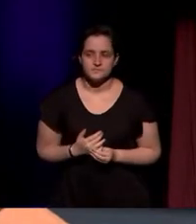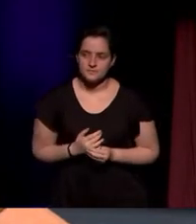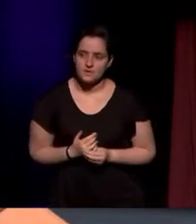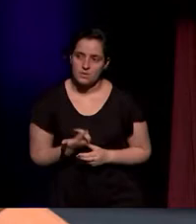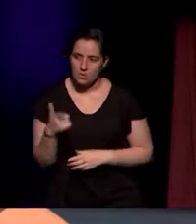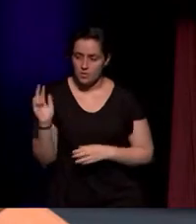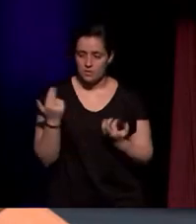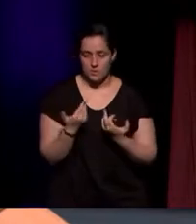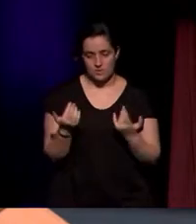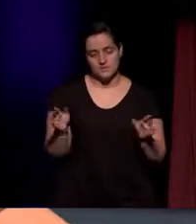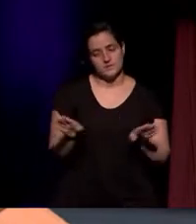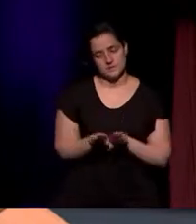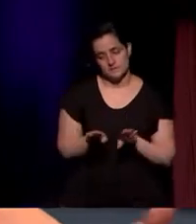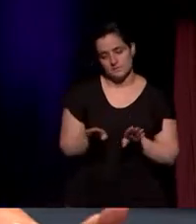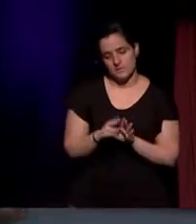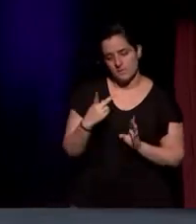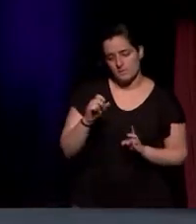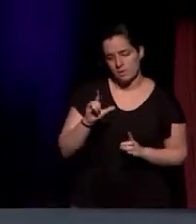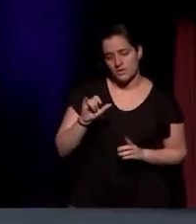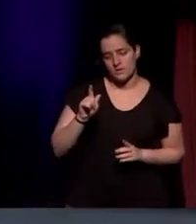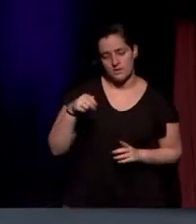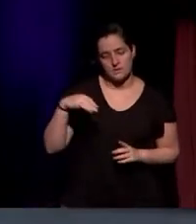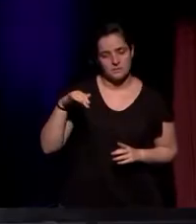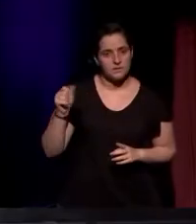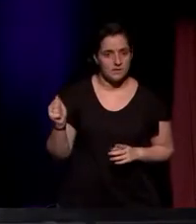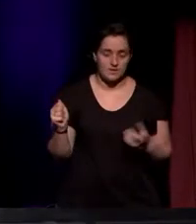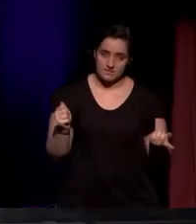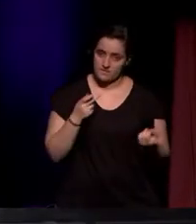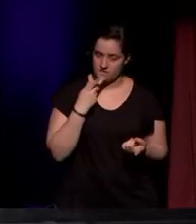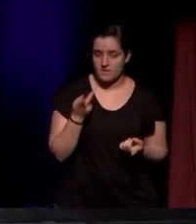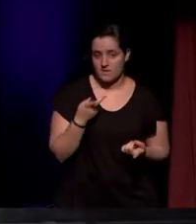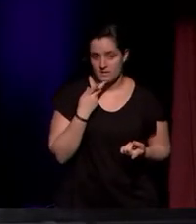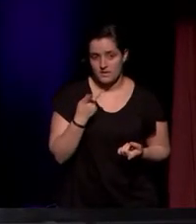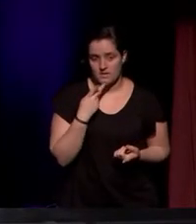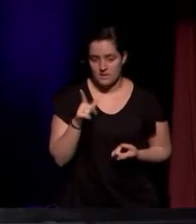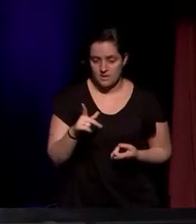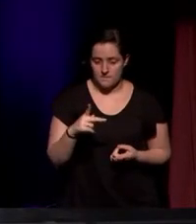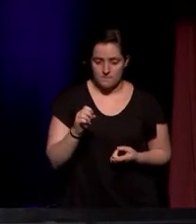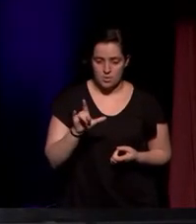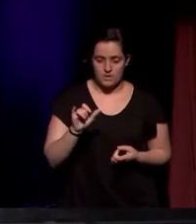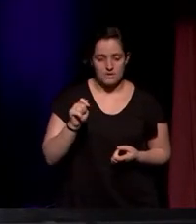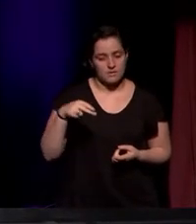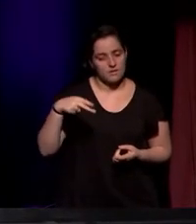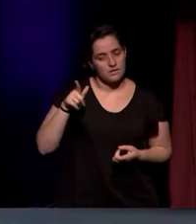in relation to polygamy it is not said that one is, that polygamy is prohibited,